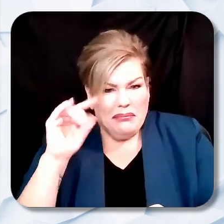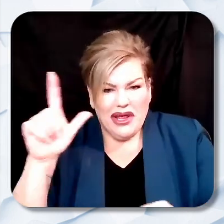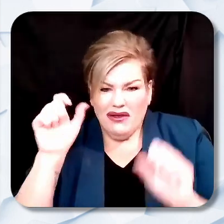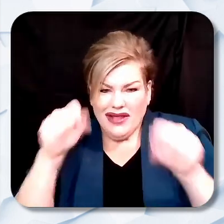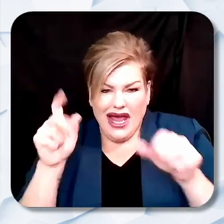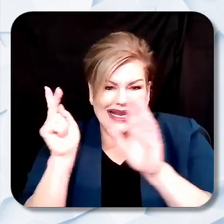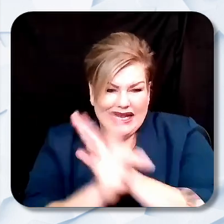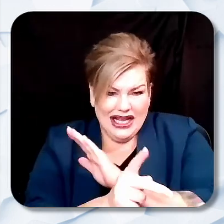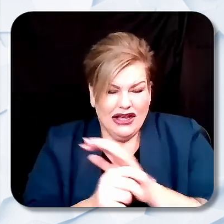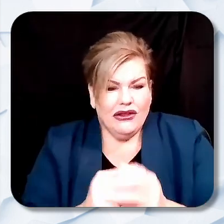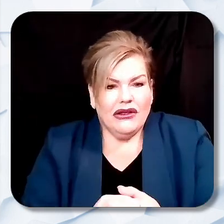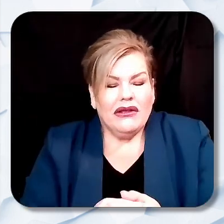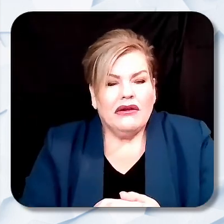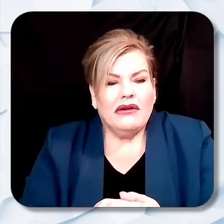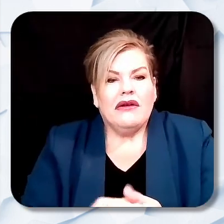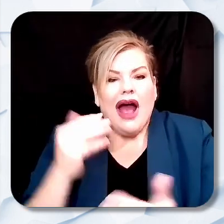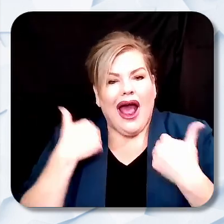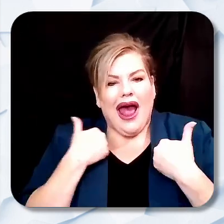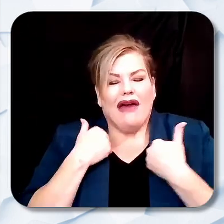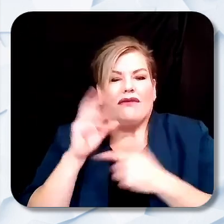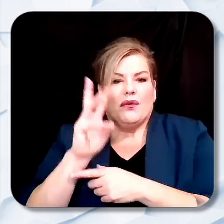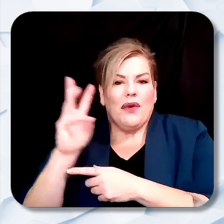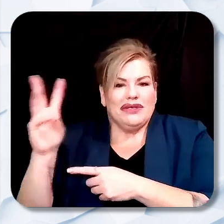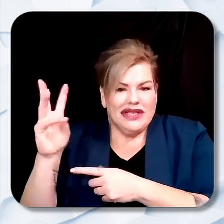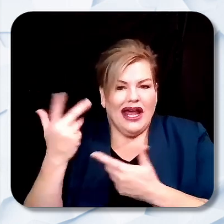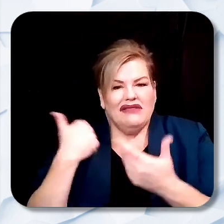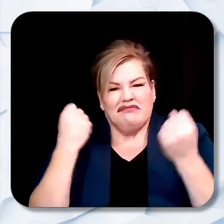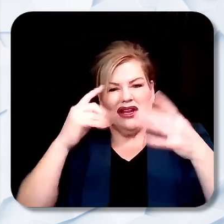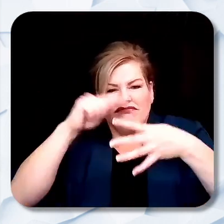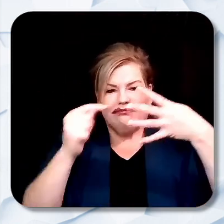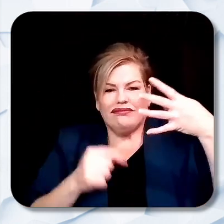dot com. They're wonderful resources. They're working with other counties who want to do